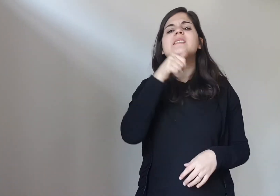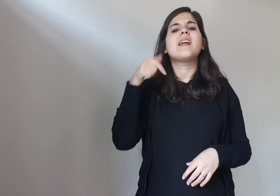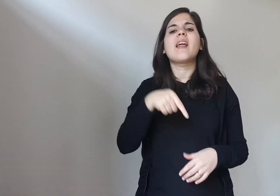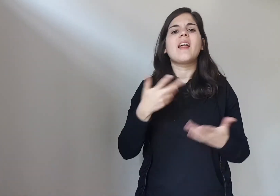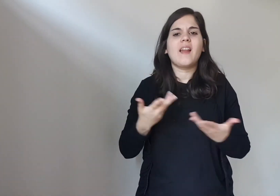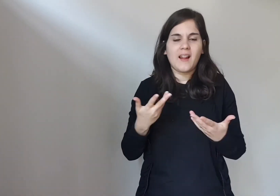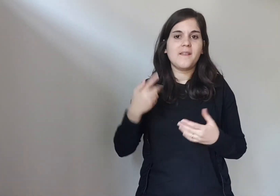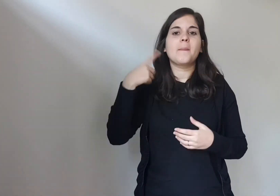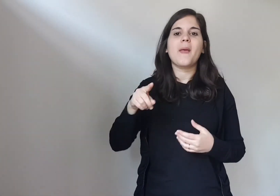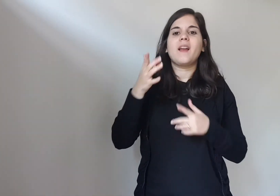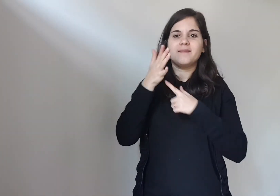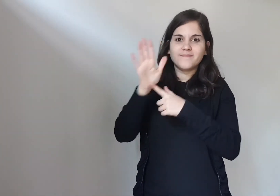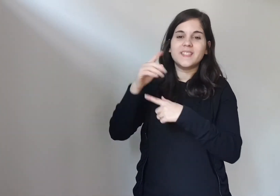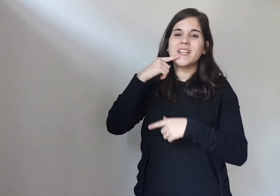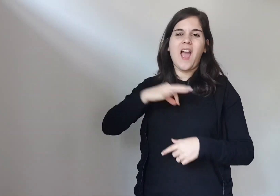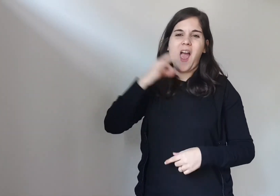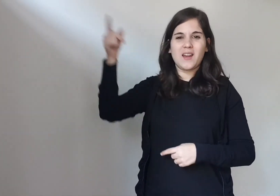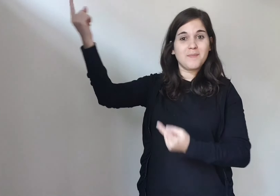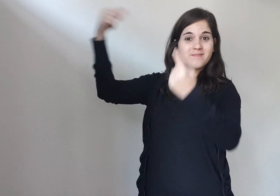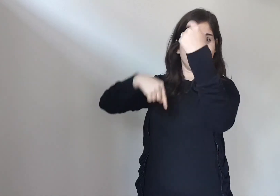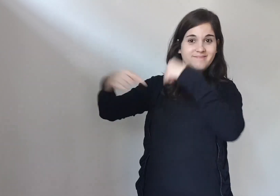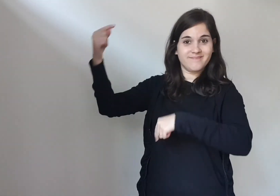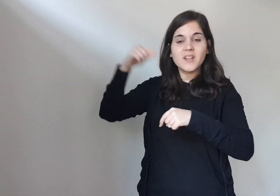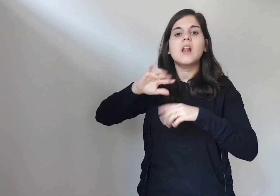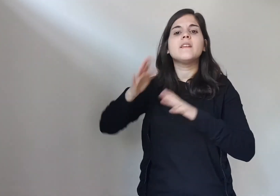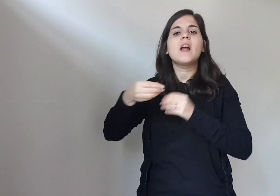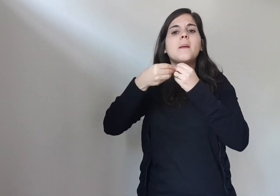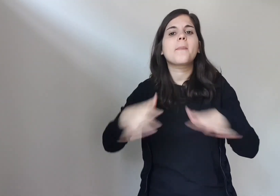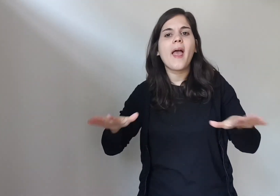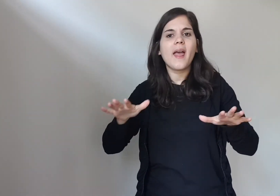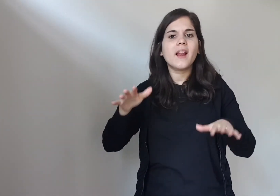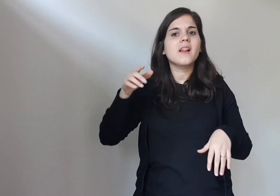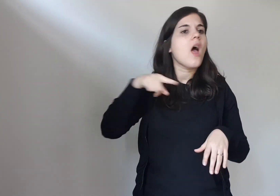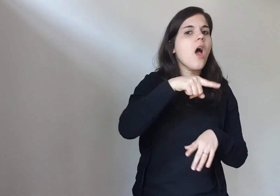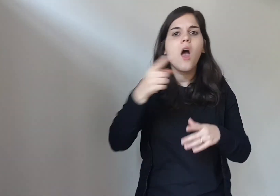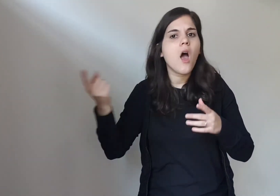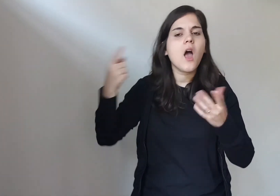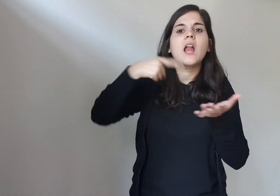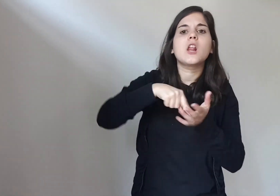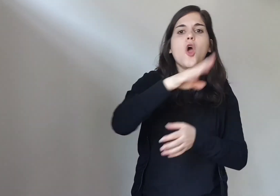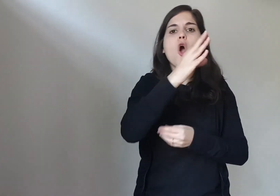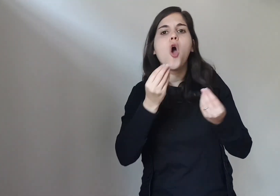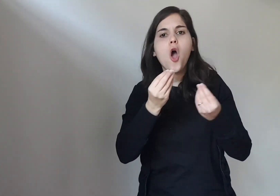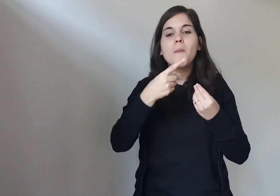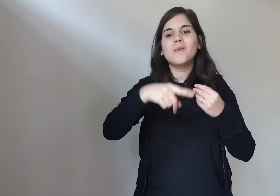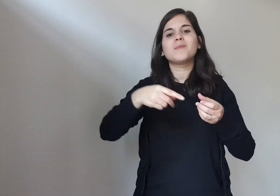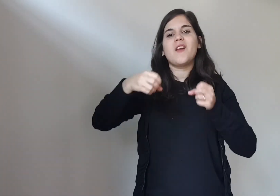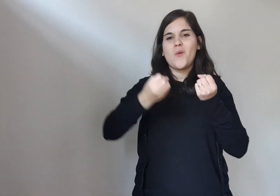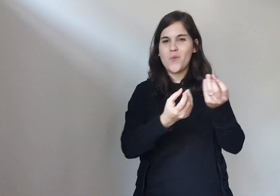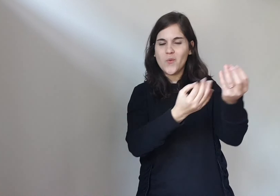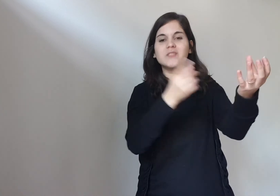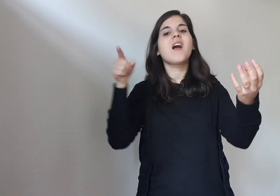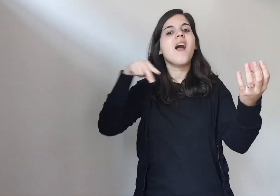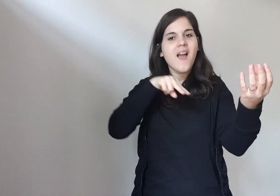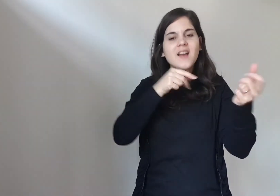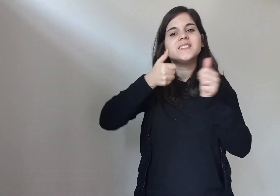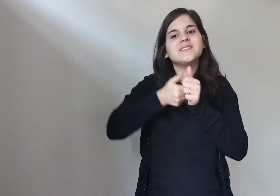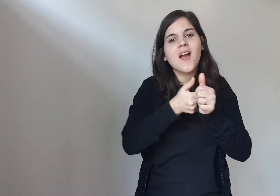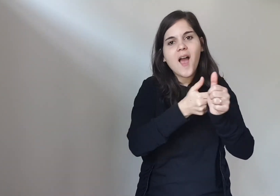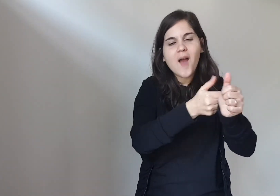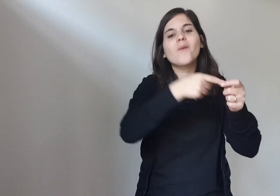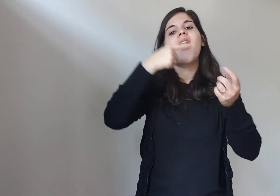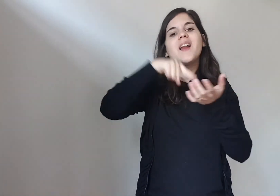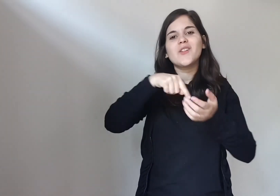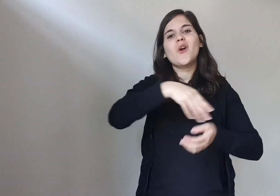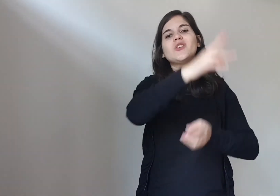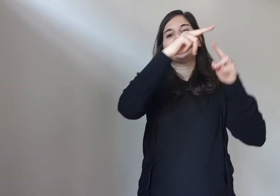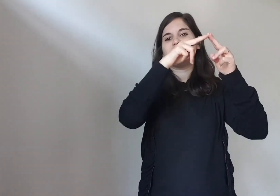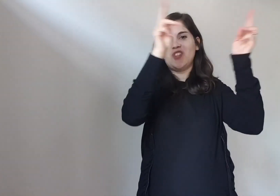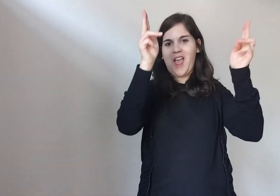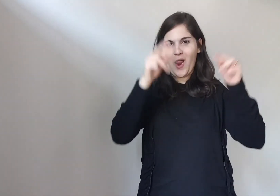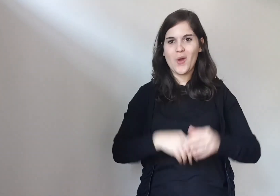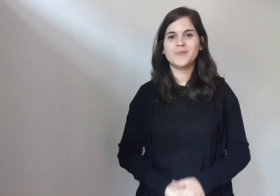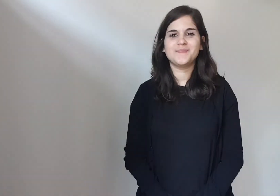in order to show the souls who are lost on earth the way to the afterlife.